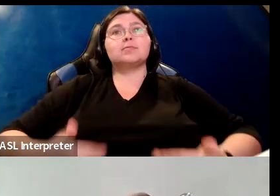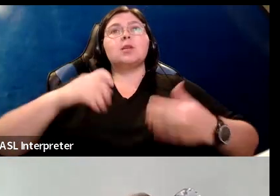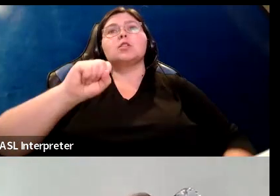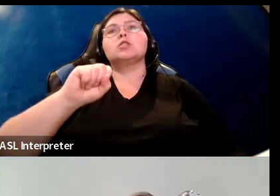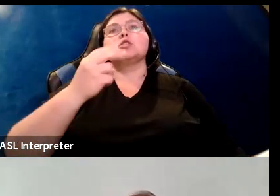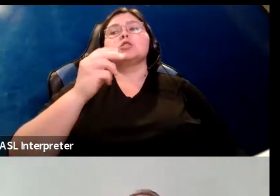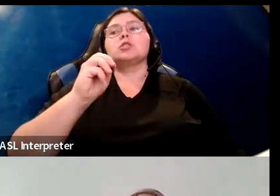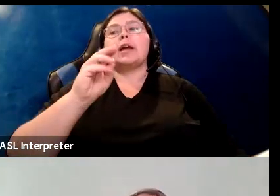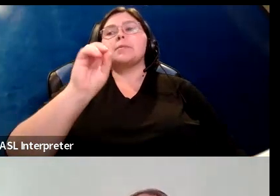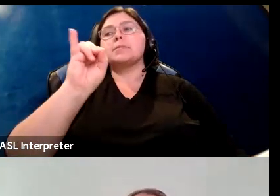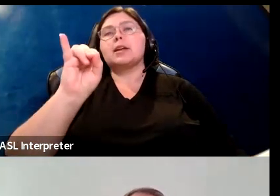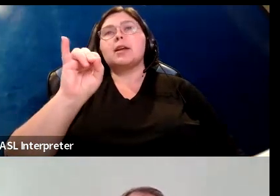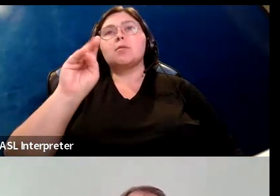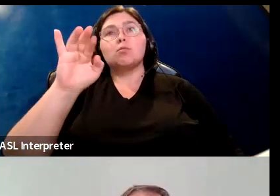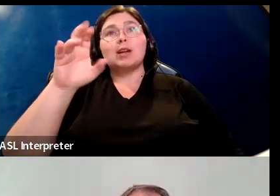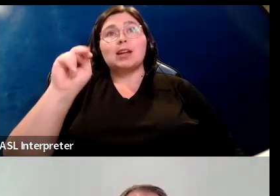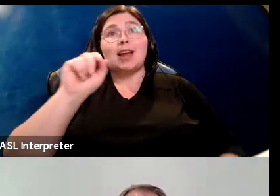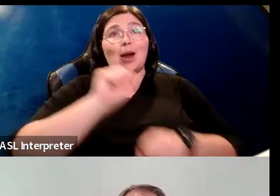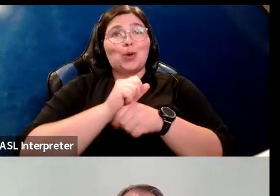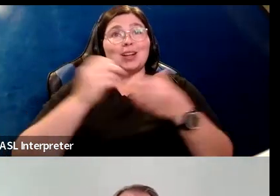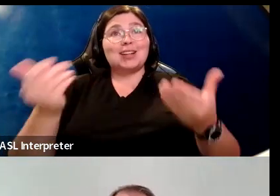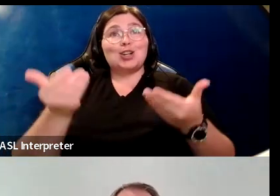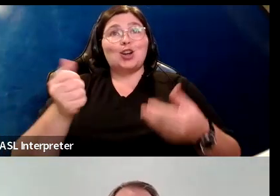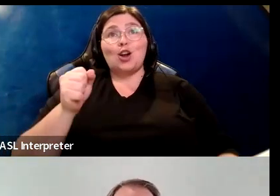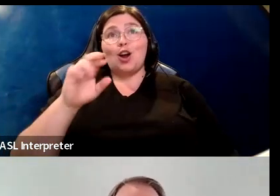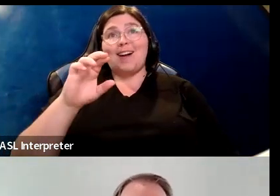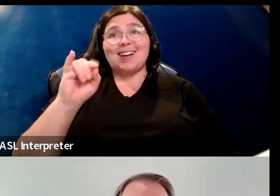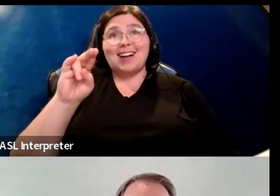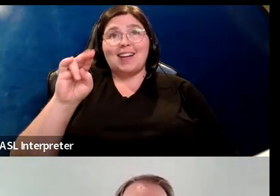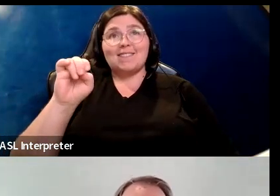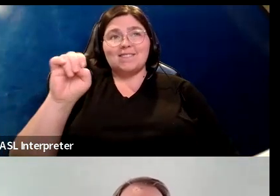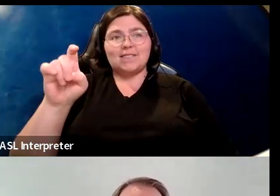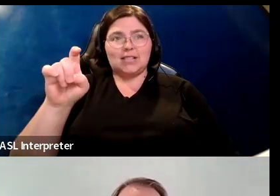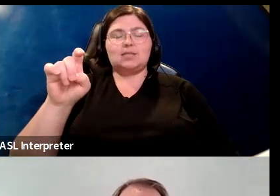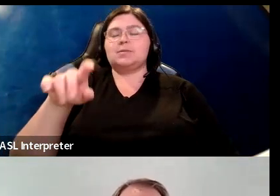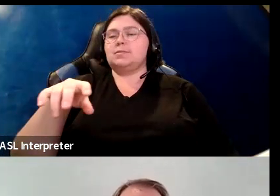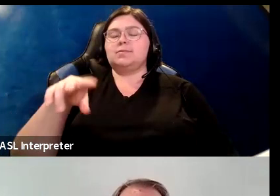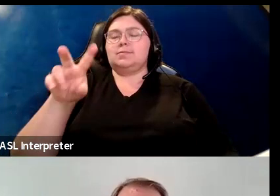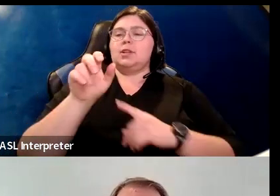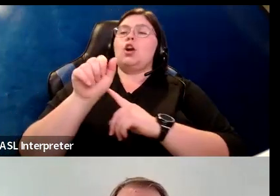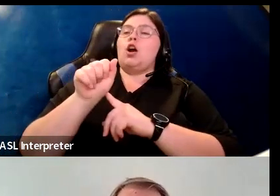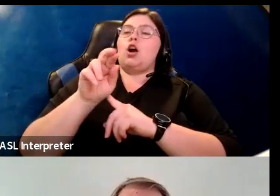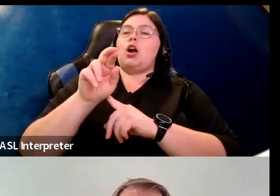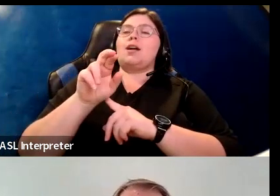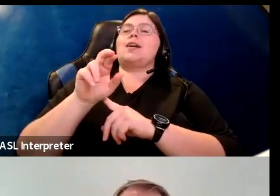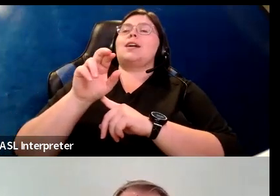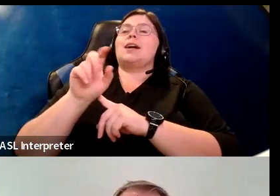I work at arXiv, doing user experience and design. And it's been my privilege and my pleasure